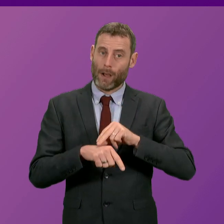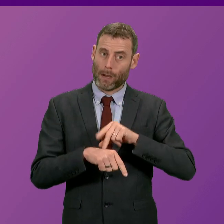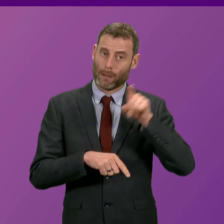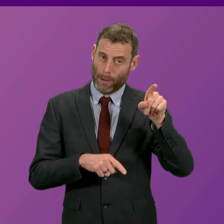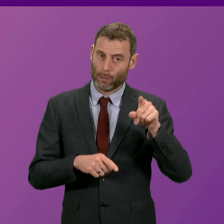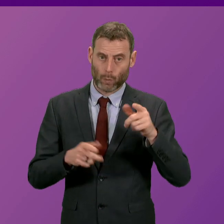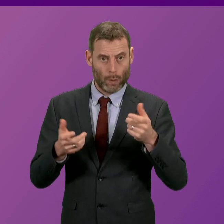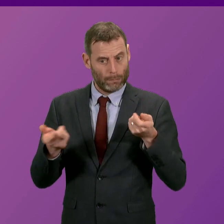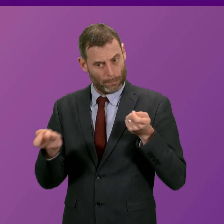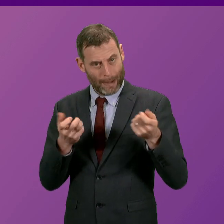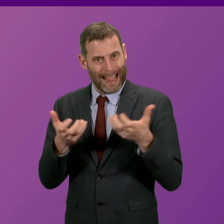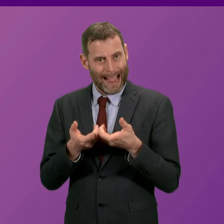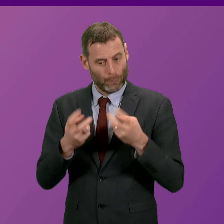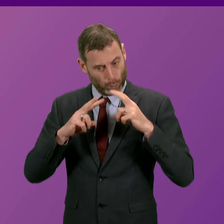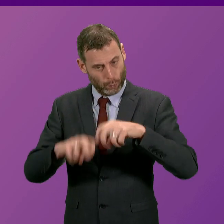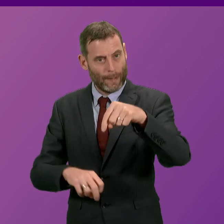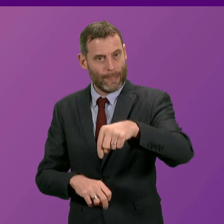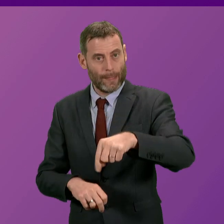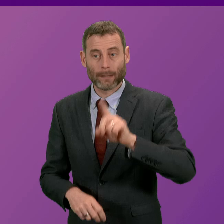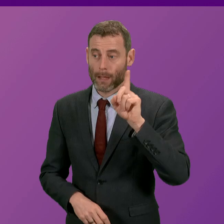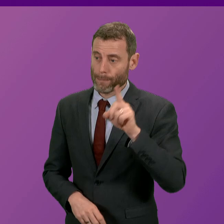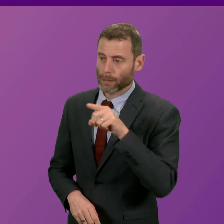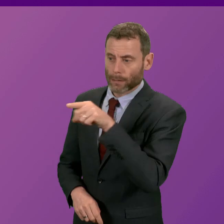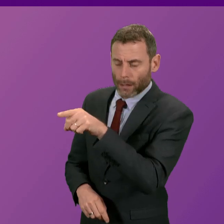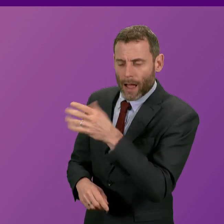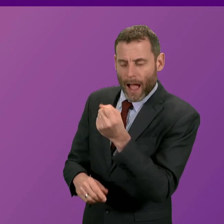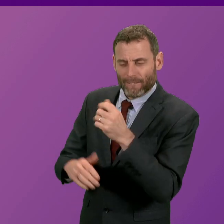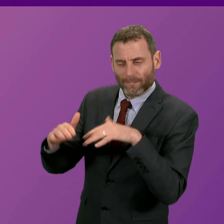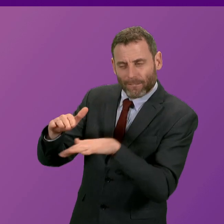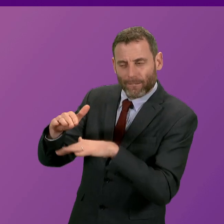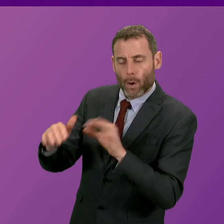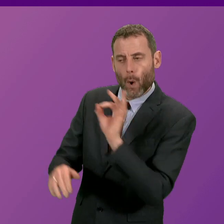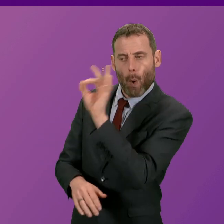the caveat that Mr Ross had in his question, which is that I cannot engage in a live police